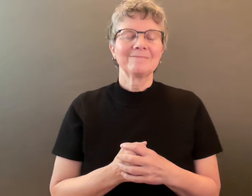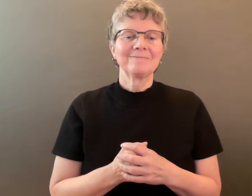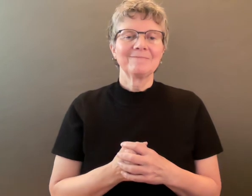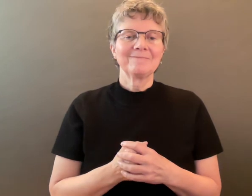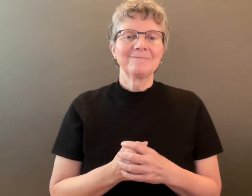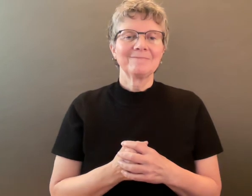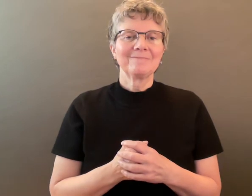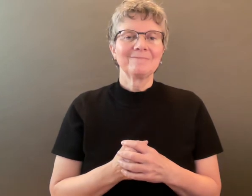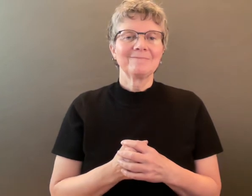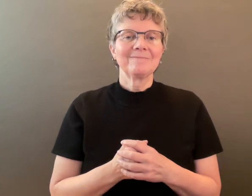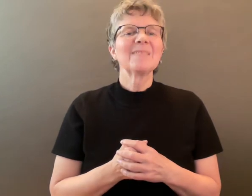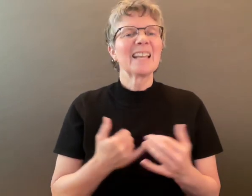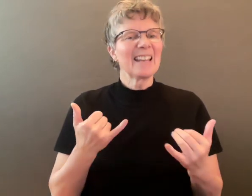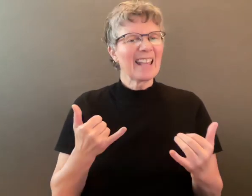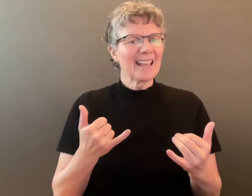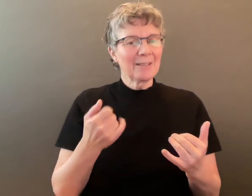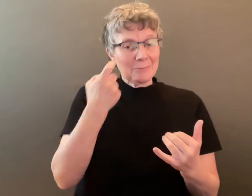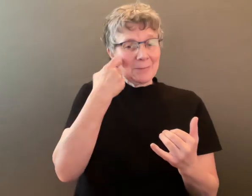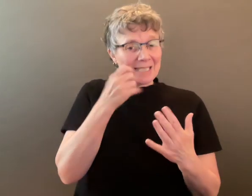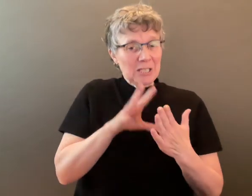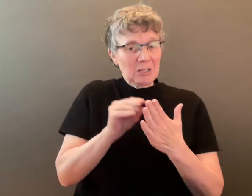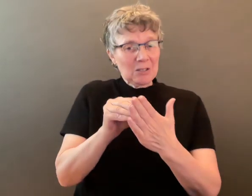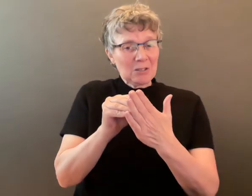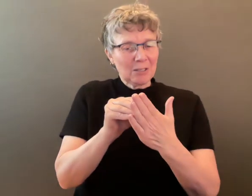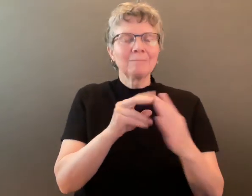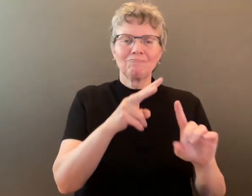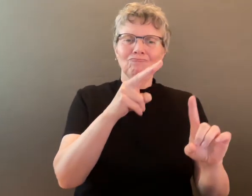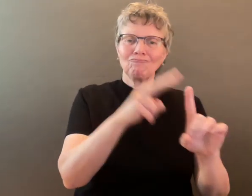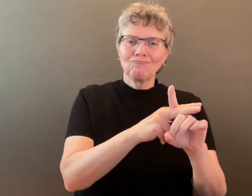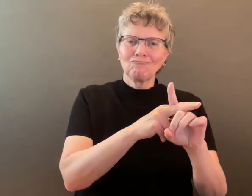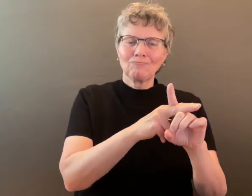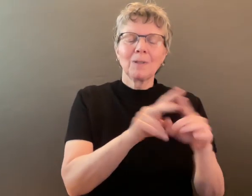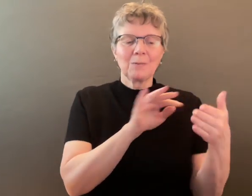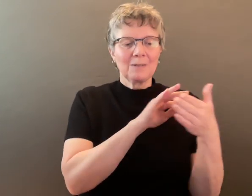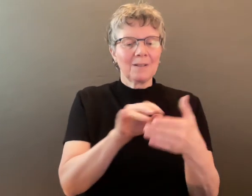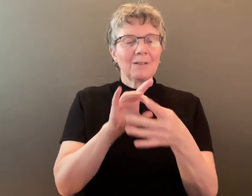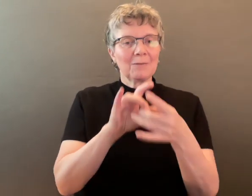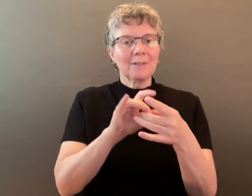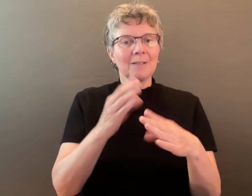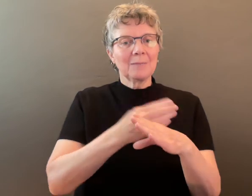Using what we just learned about relationships, let’s study the relationships between length,